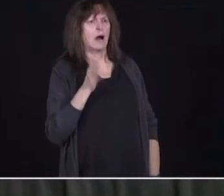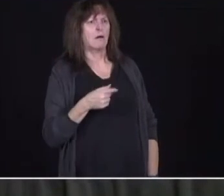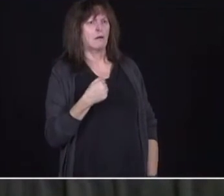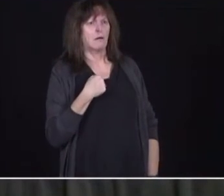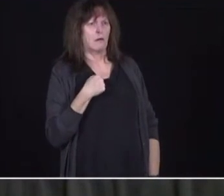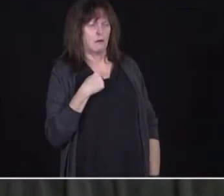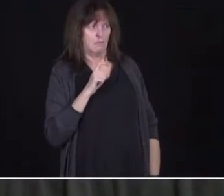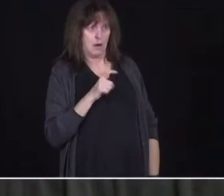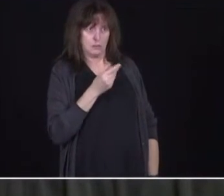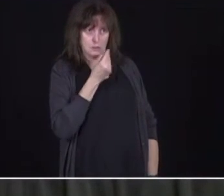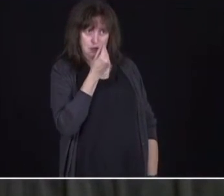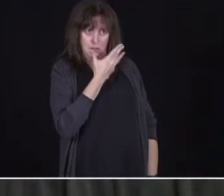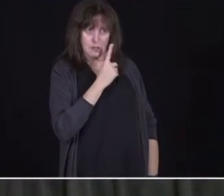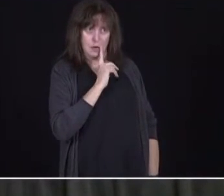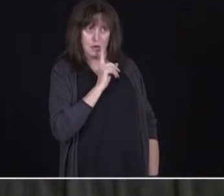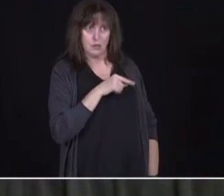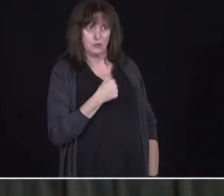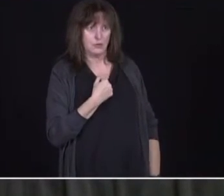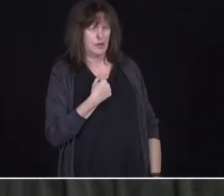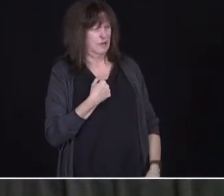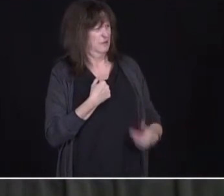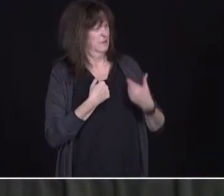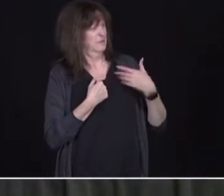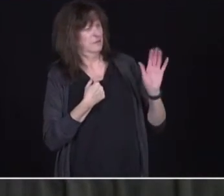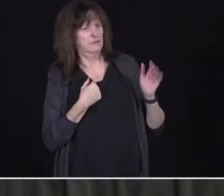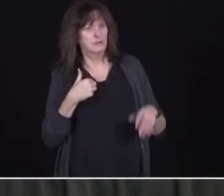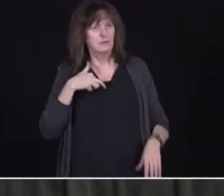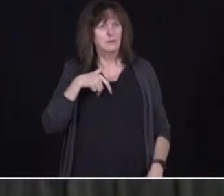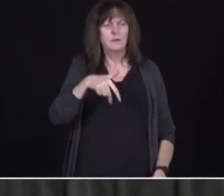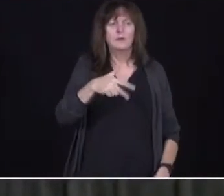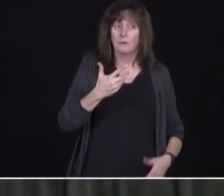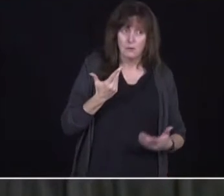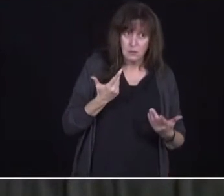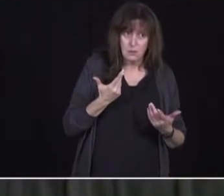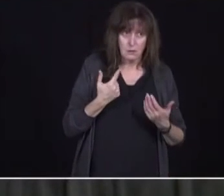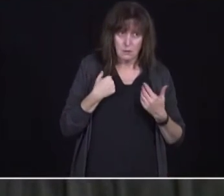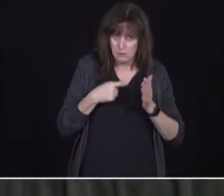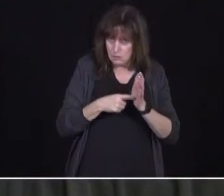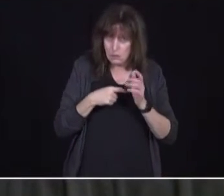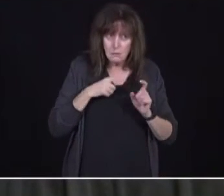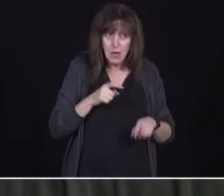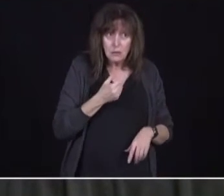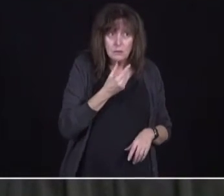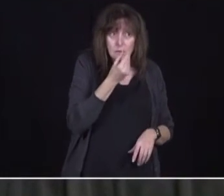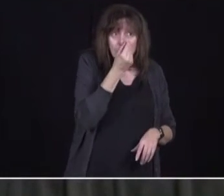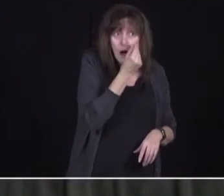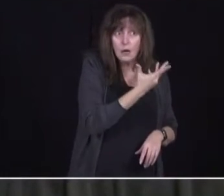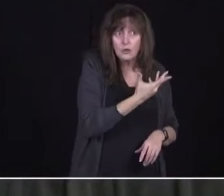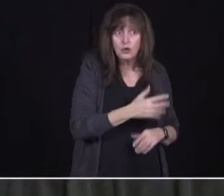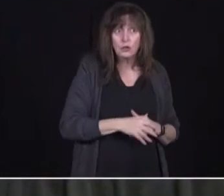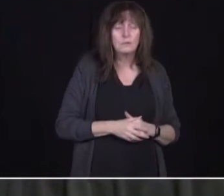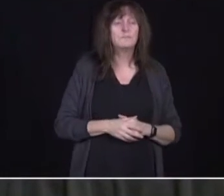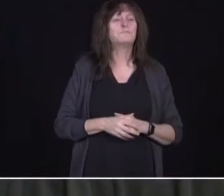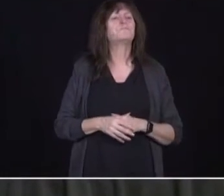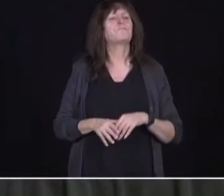or somebody else to ask why are you out of your house. Am I compelled to answer them or can I just simply walk away and ignore the